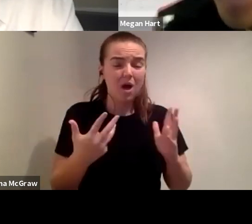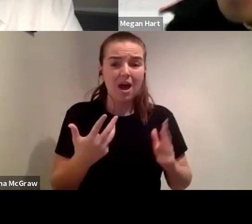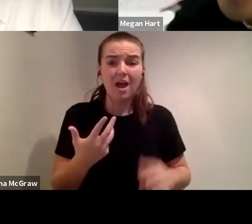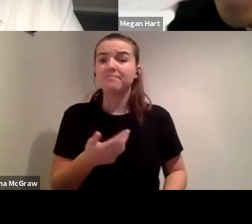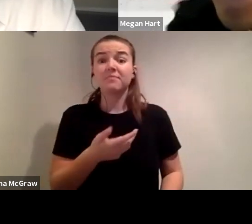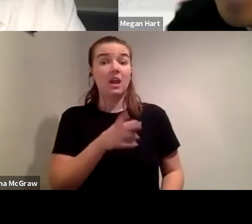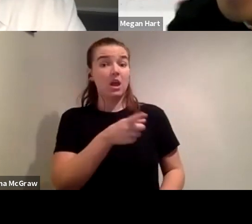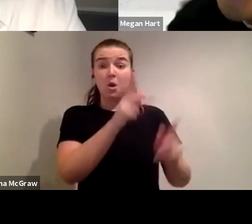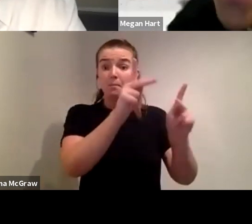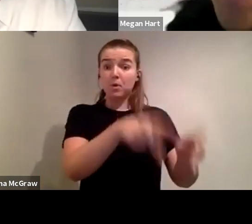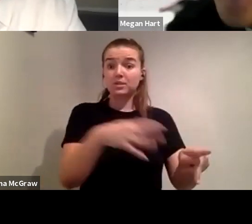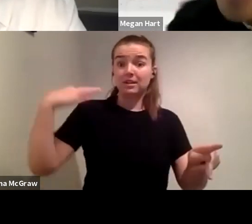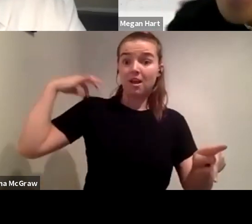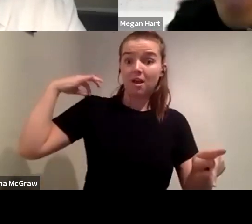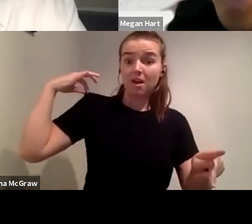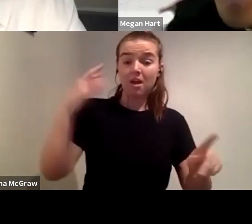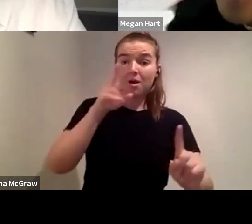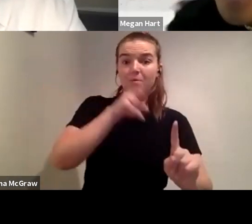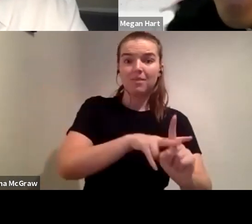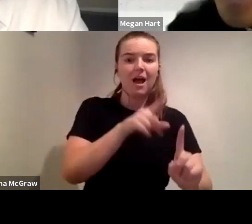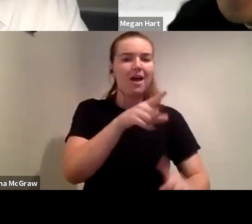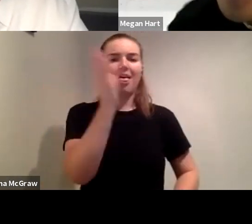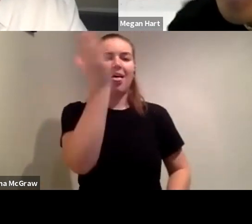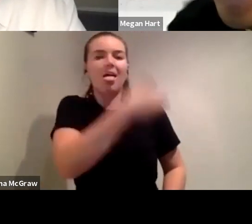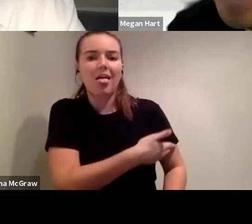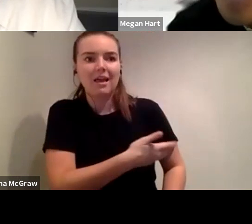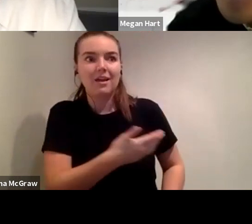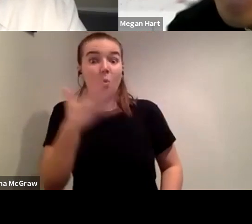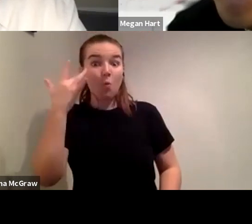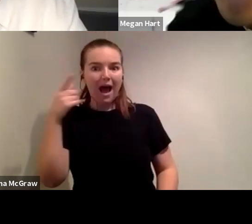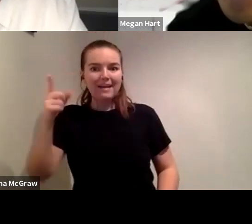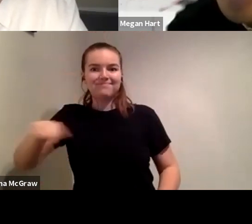They are not sure what a reasonable accommodation is.